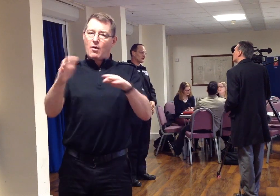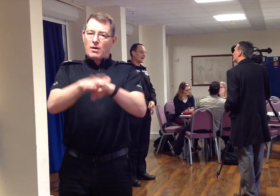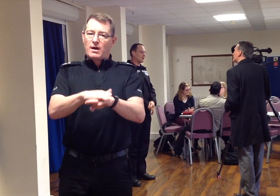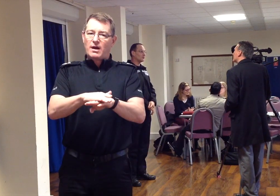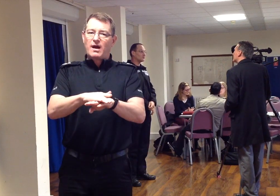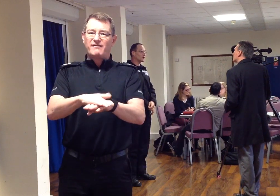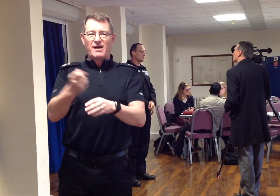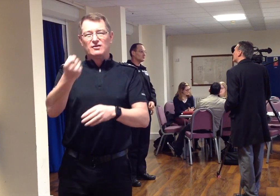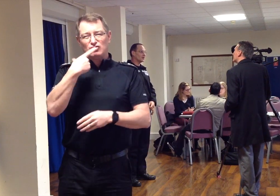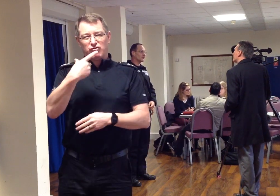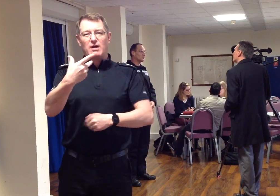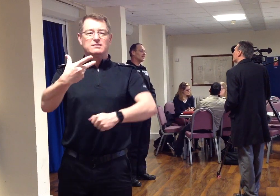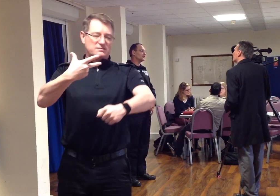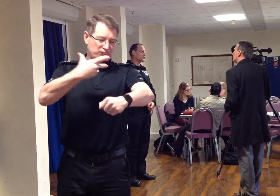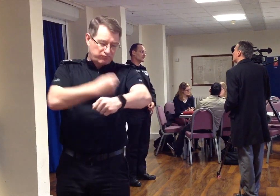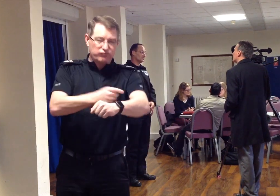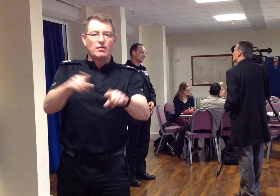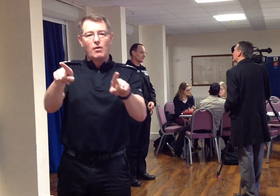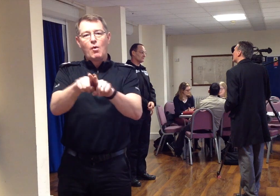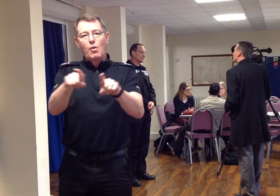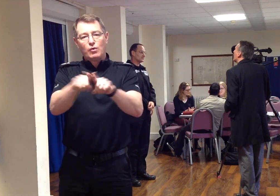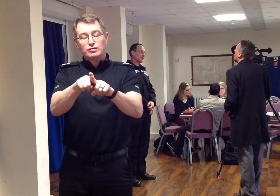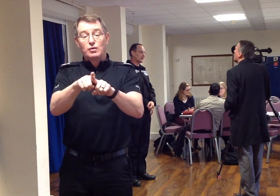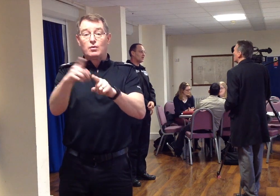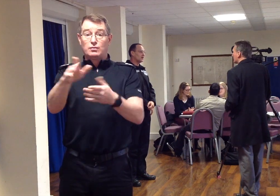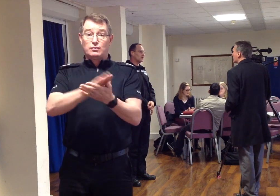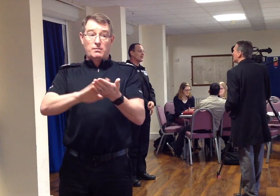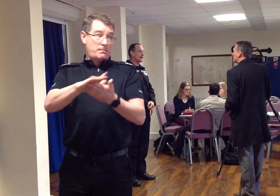but now covers drugs too